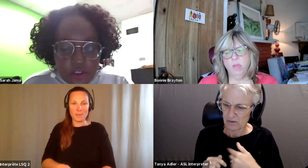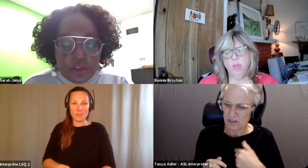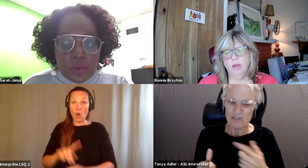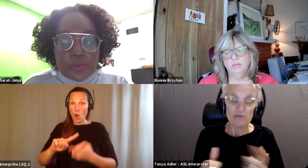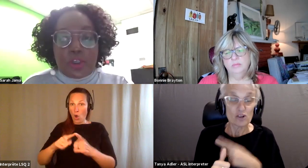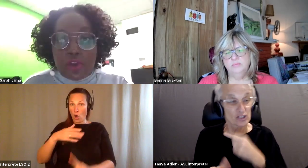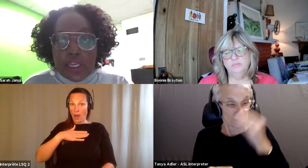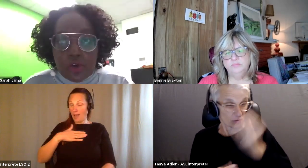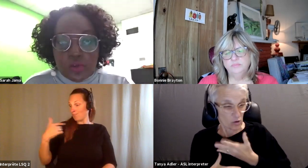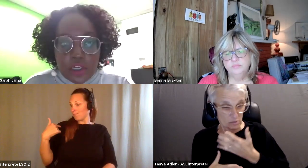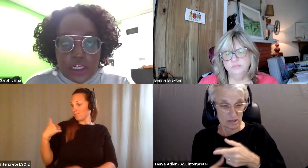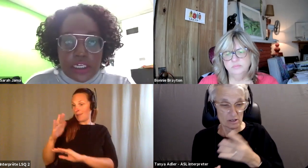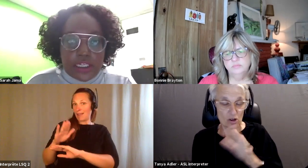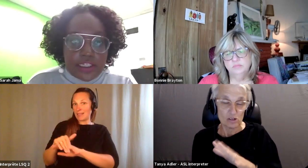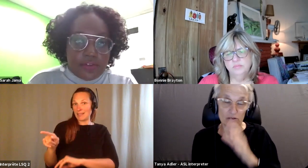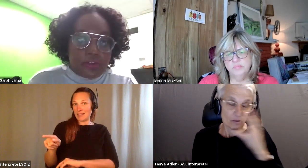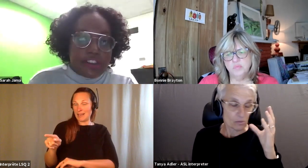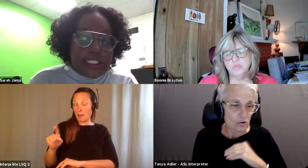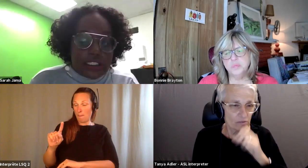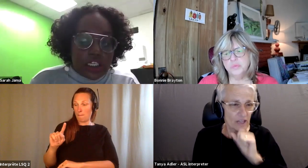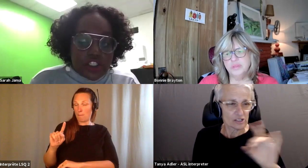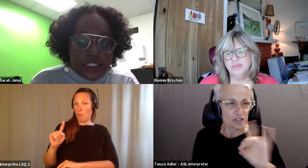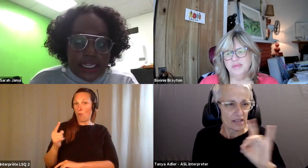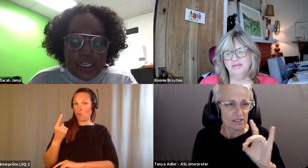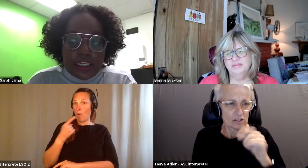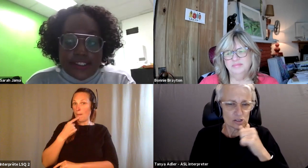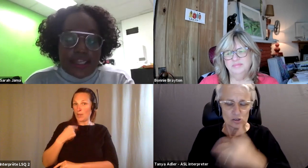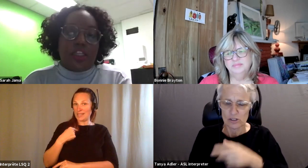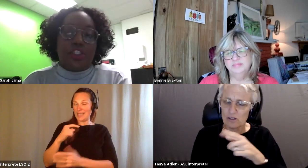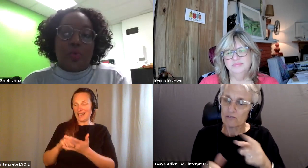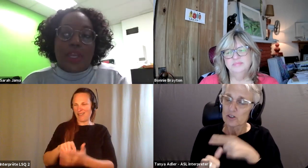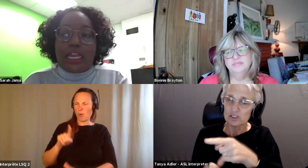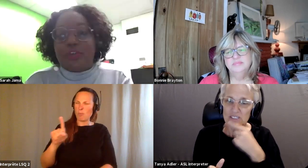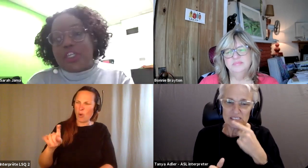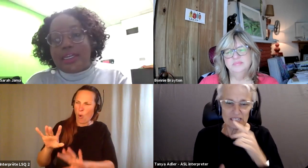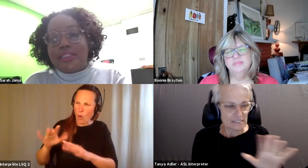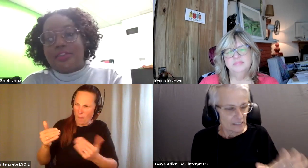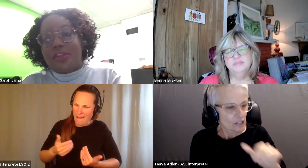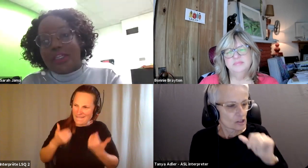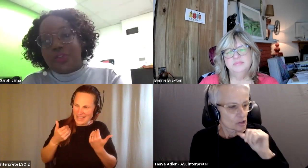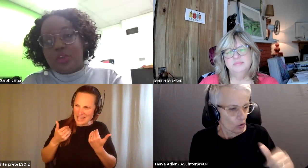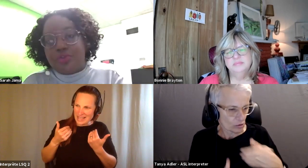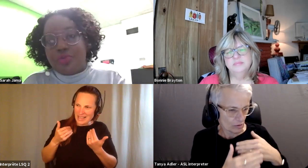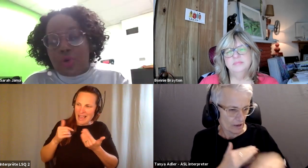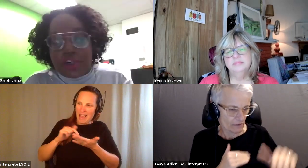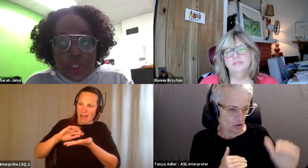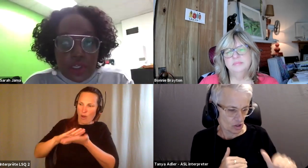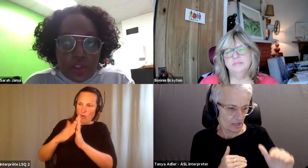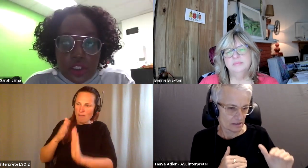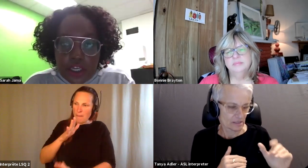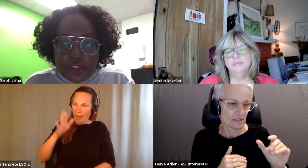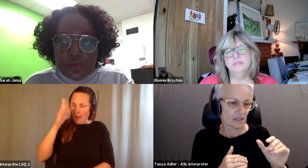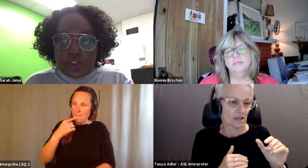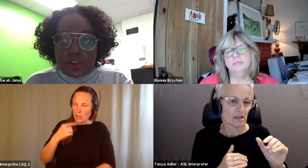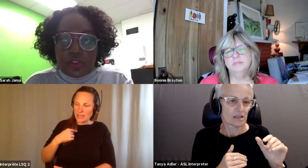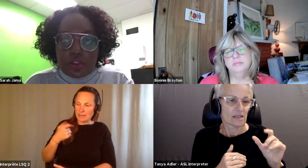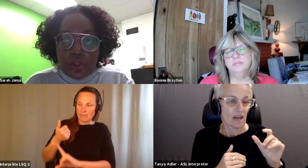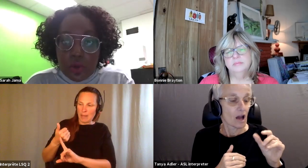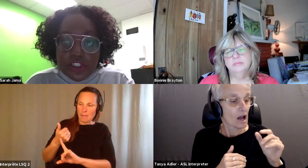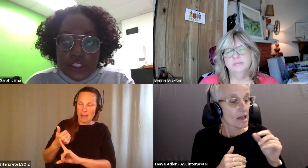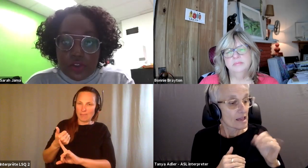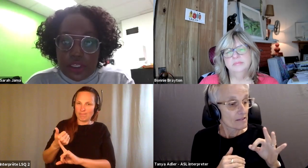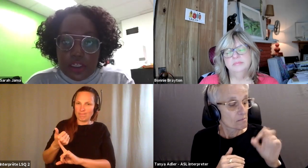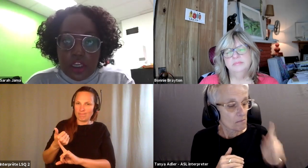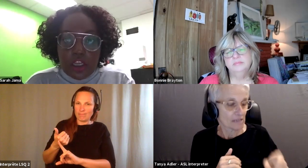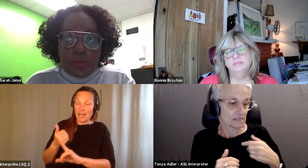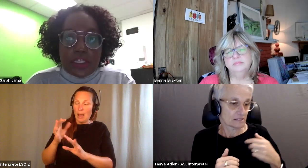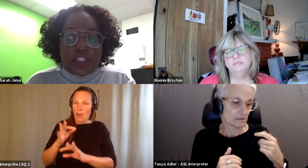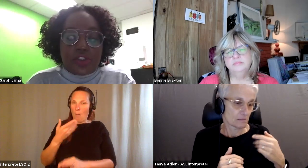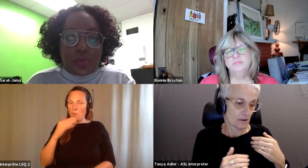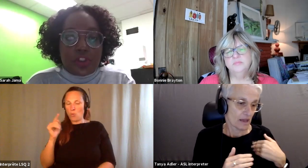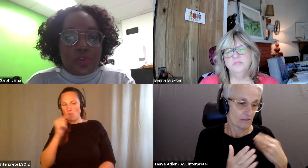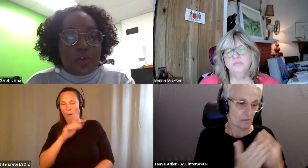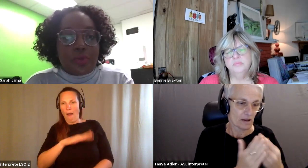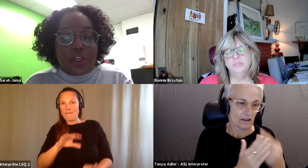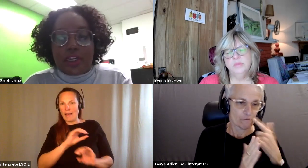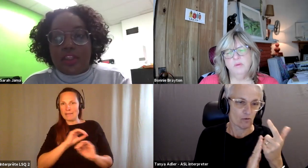Sarah Jama: To the most beautiful eight year old daughter, but i've ever seen, she said, Sarah don't have a child almost you can afford the lawsuits the lawyers that you'll need because, as soon as you give birth.